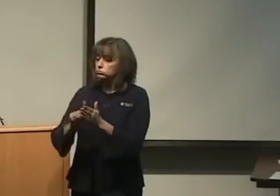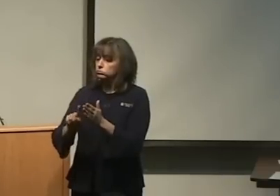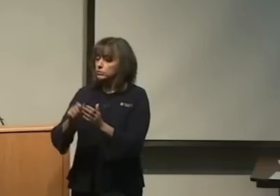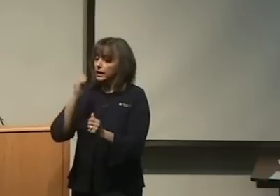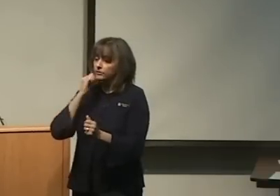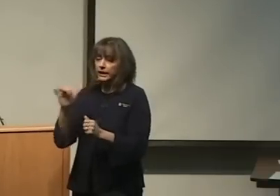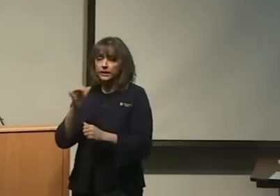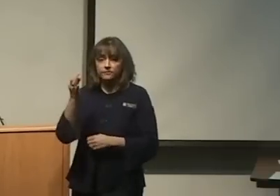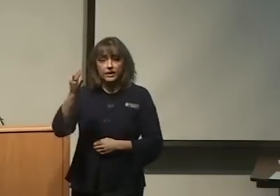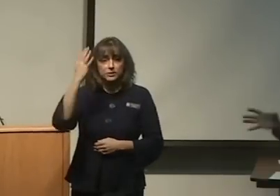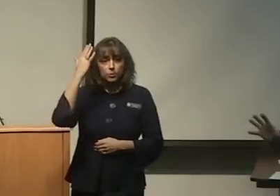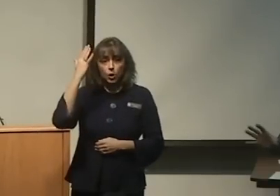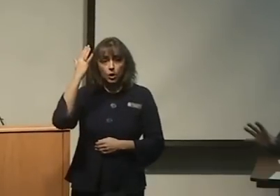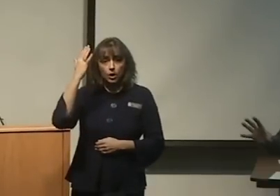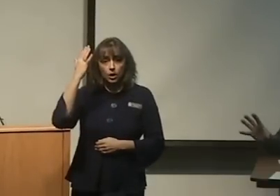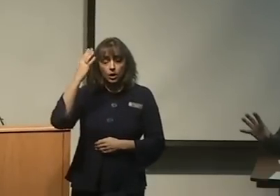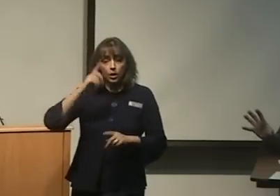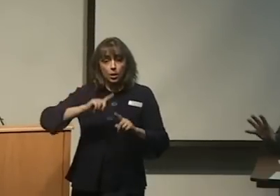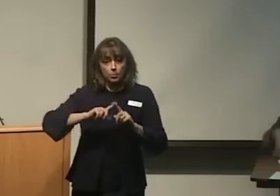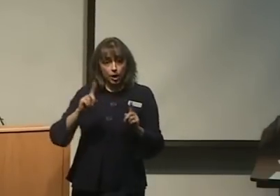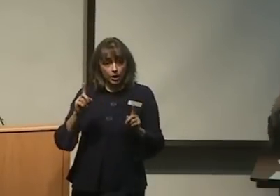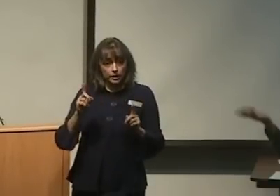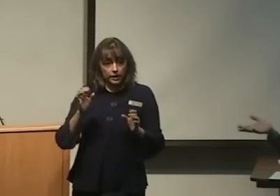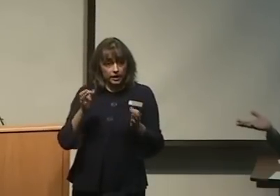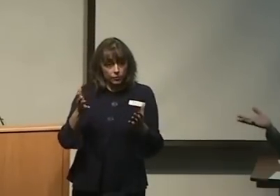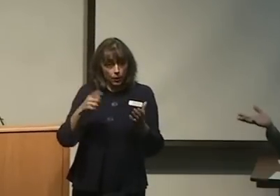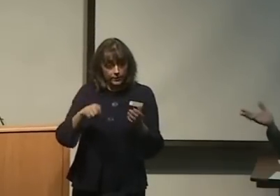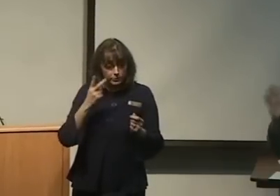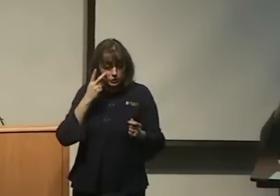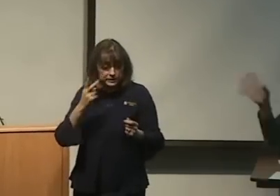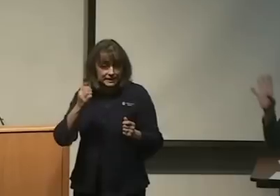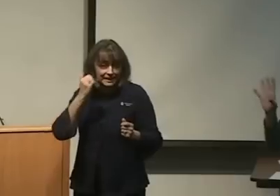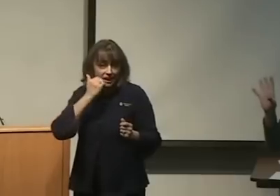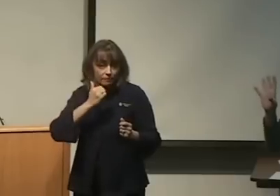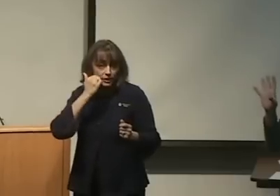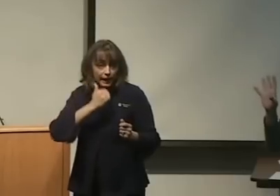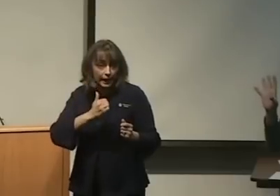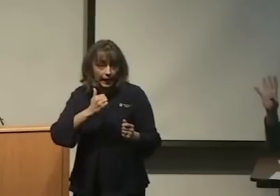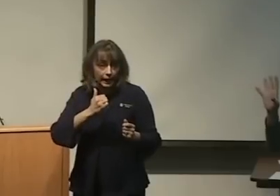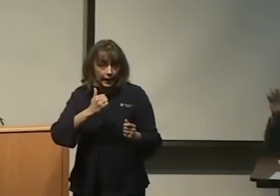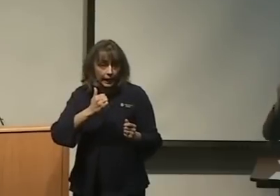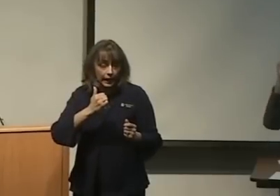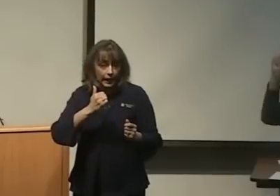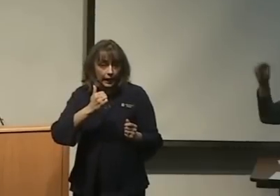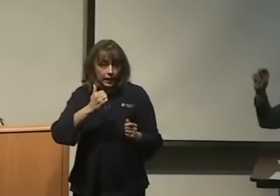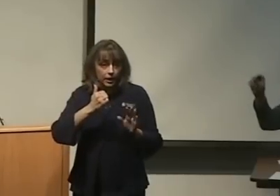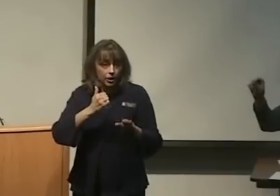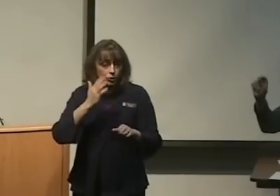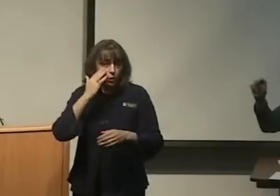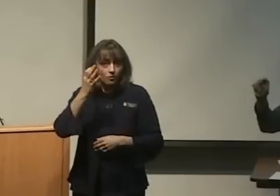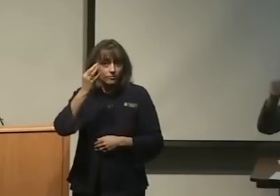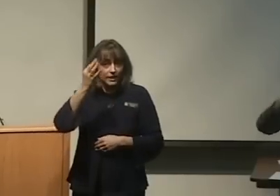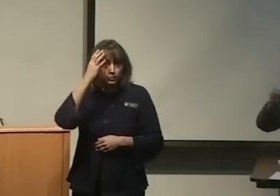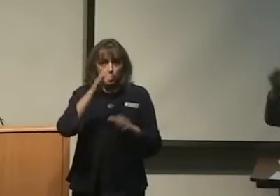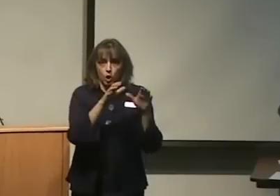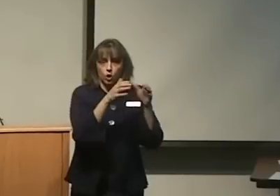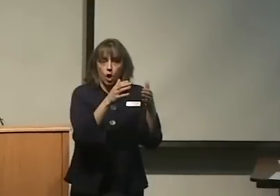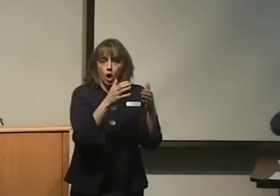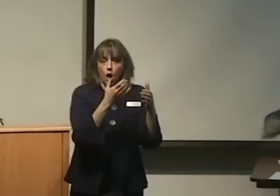to see it every day a Facebook group they don't have to be your friends. They can just join the Facebook group. And your university almost certainly has a dot edu